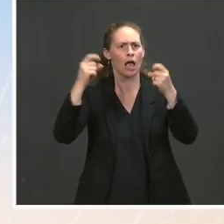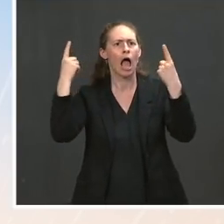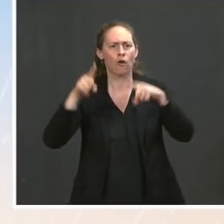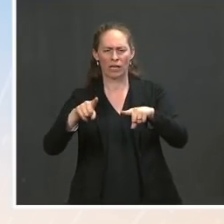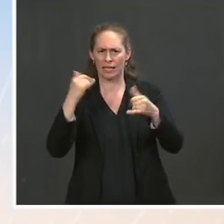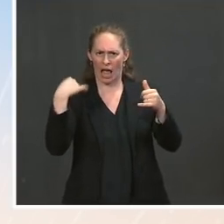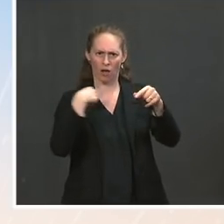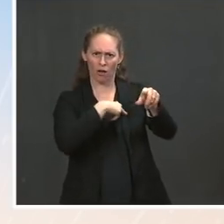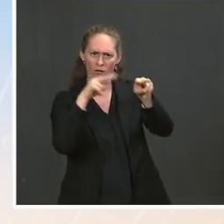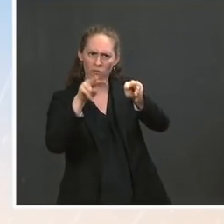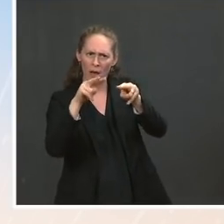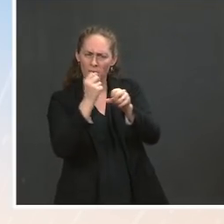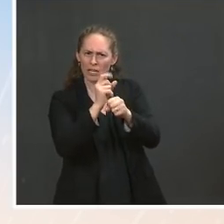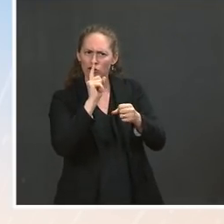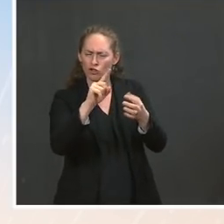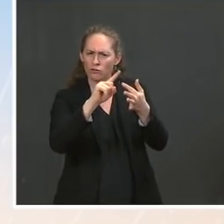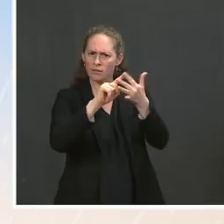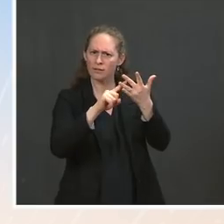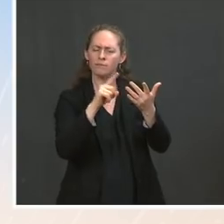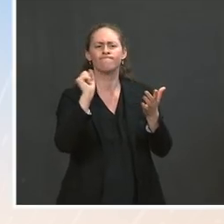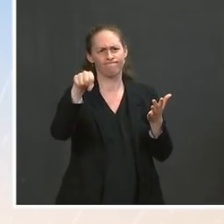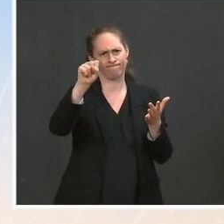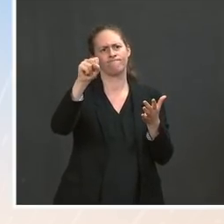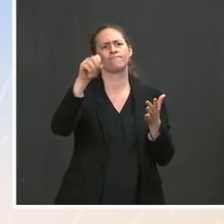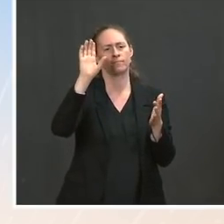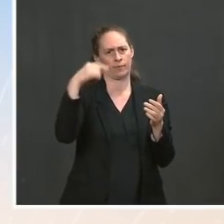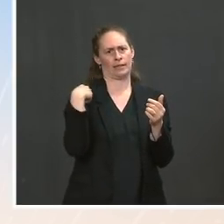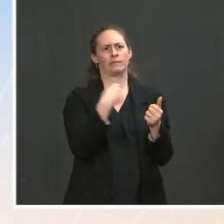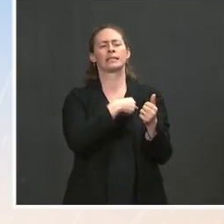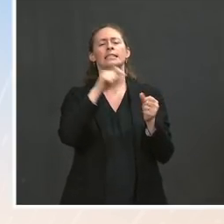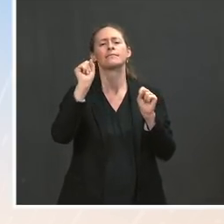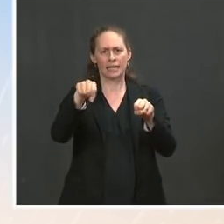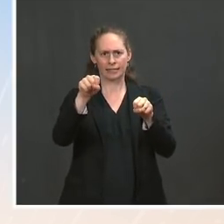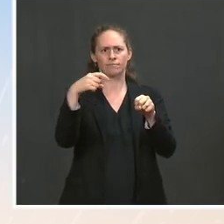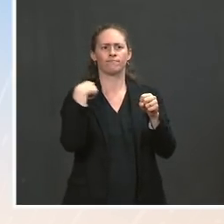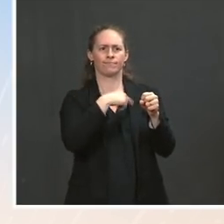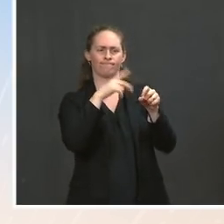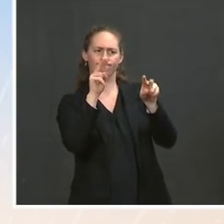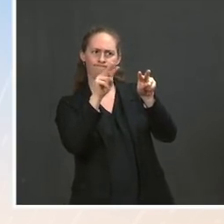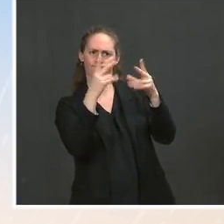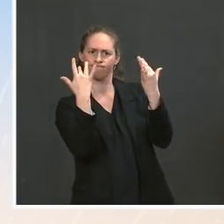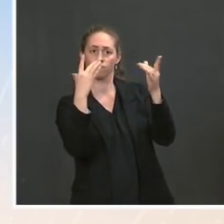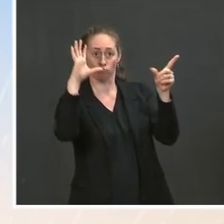I will say we expect to have a statement from the president on this voting law,